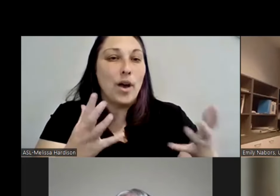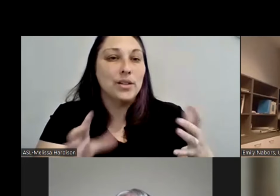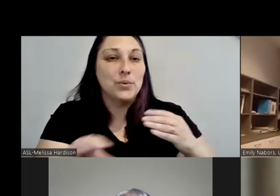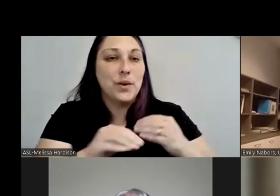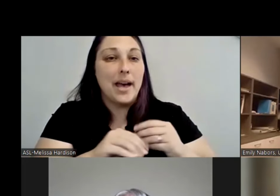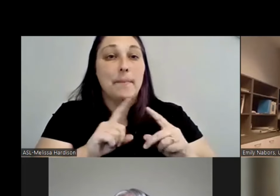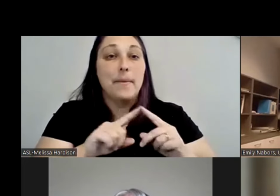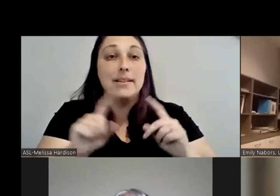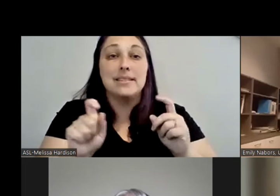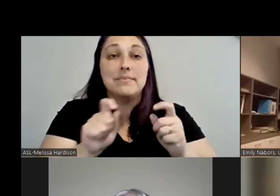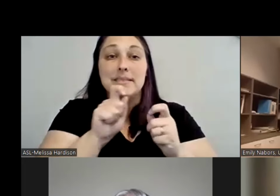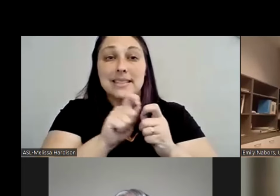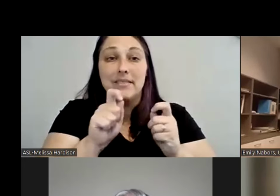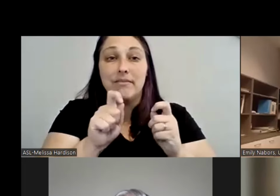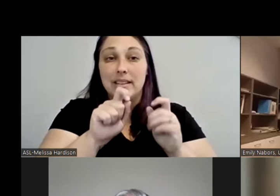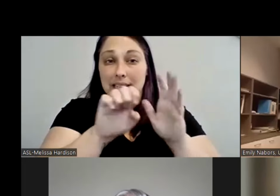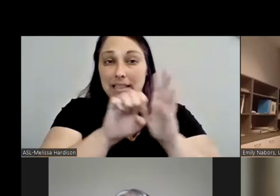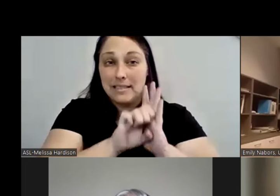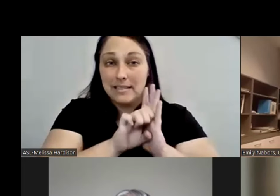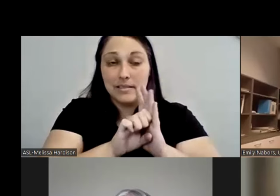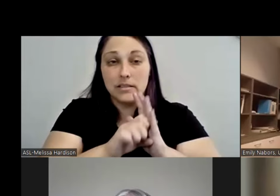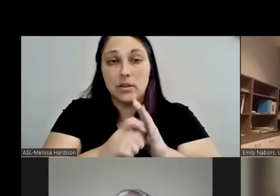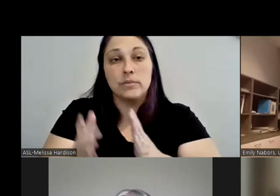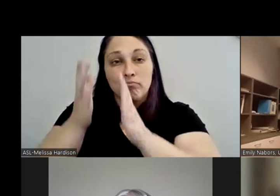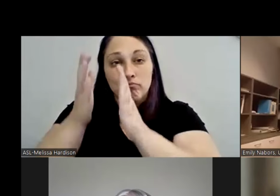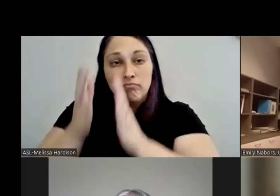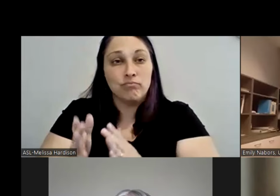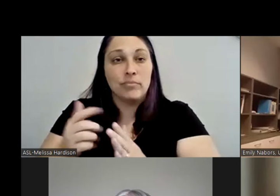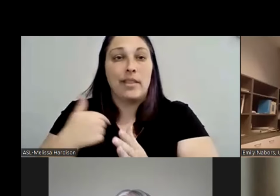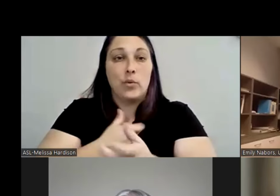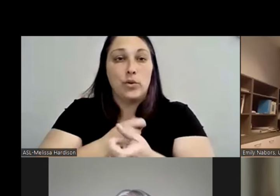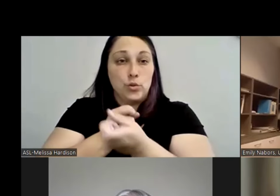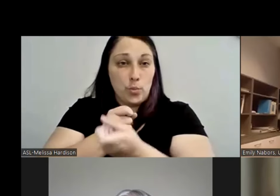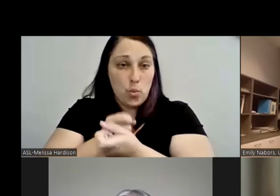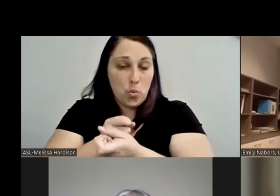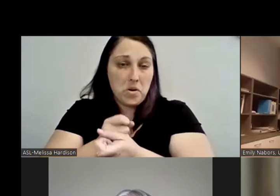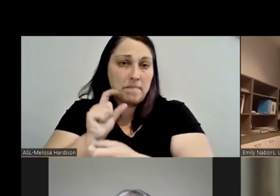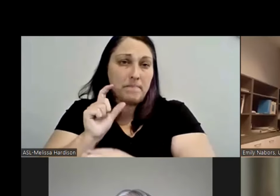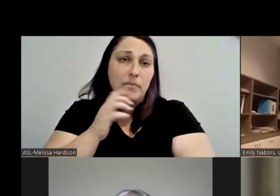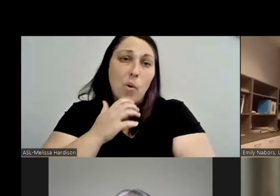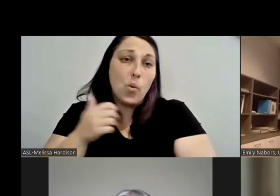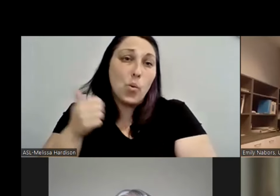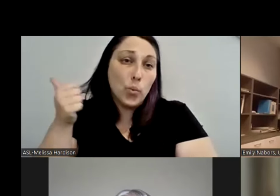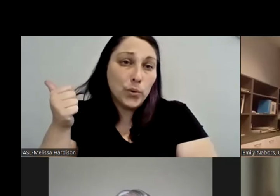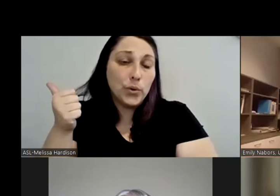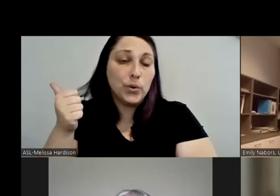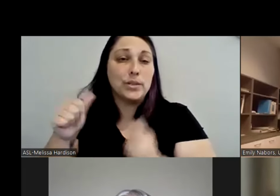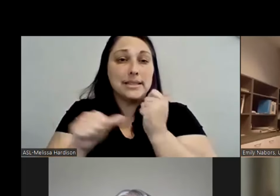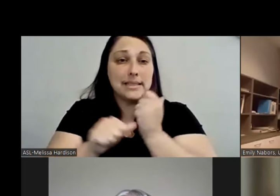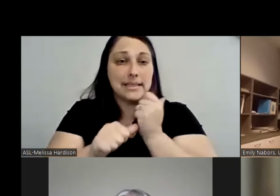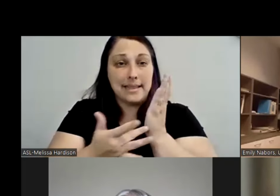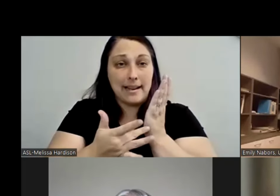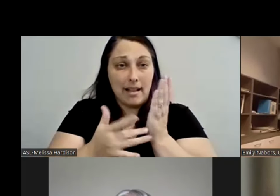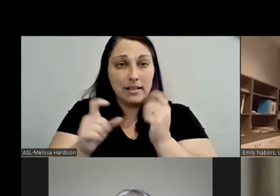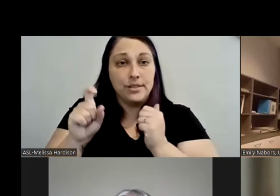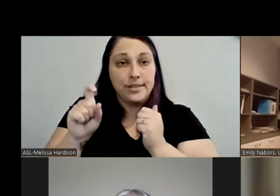This includes cod, centres for Medicare and Medicaid, Administration on aging, the VA, U.S.